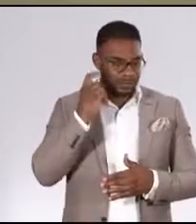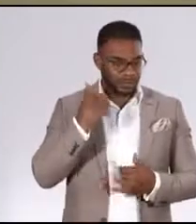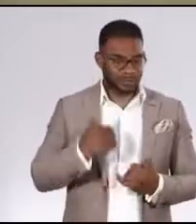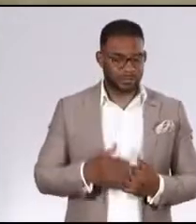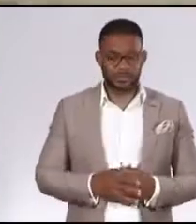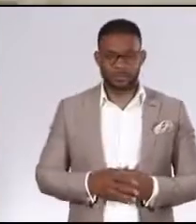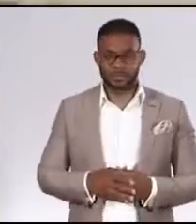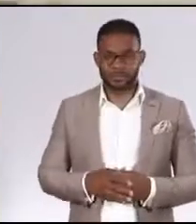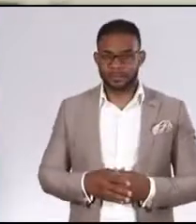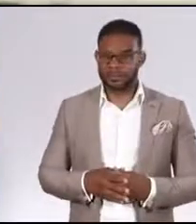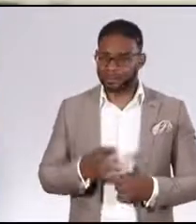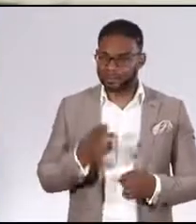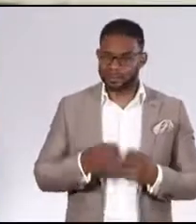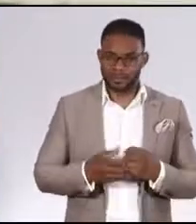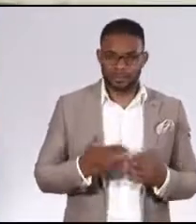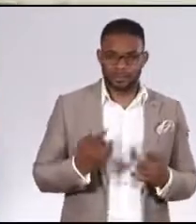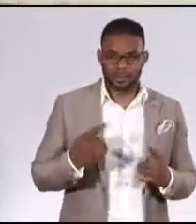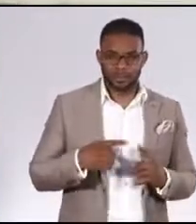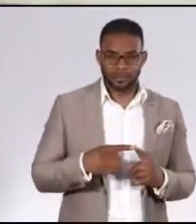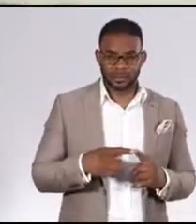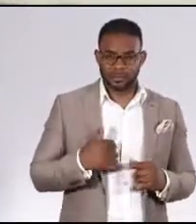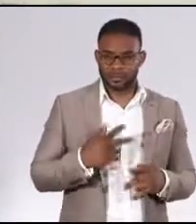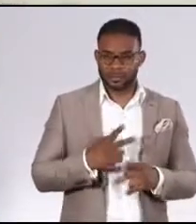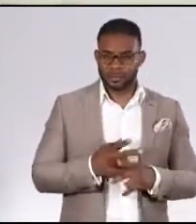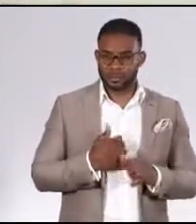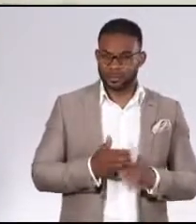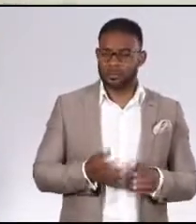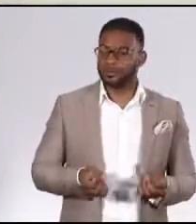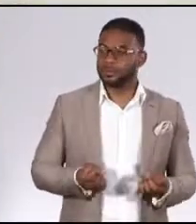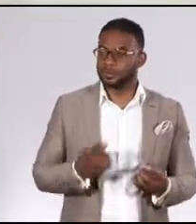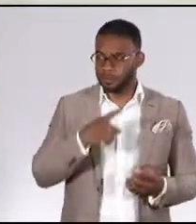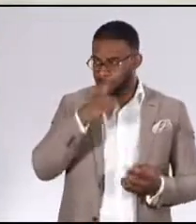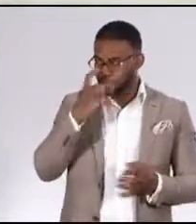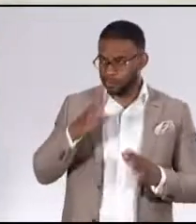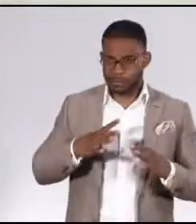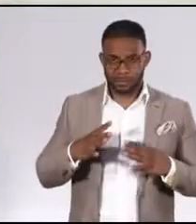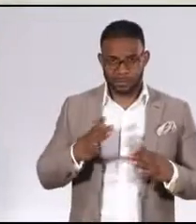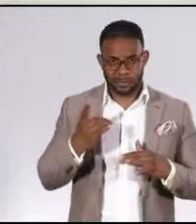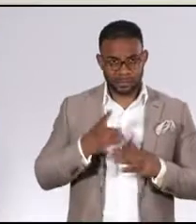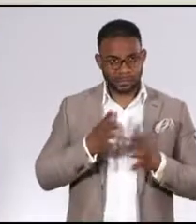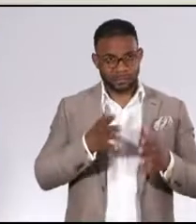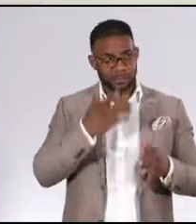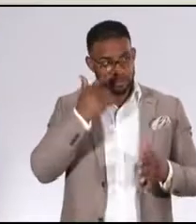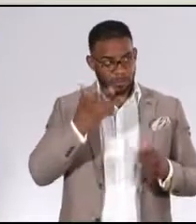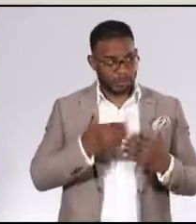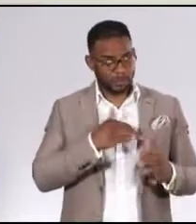It was difficult even to the point that we keep track of how many summer vacation days were left before I had returned to school.